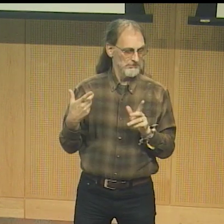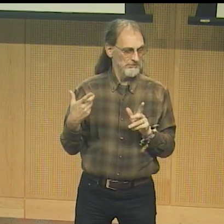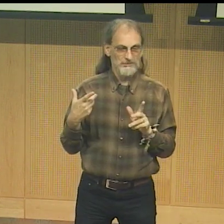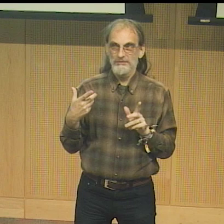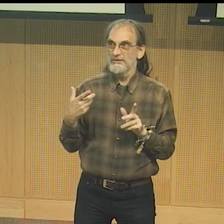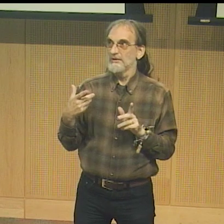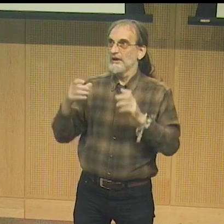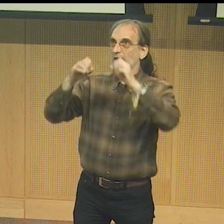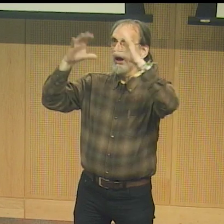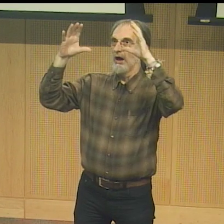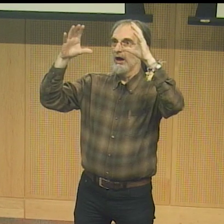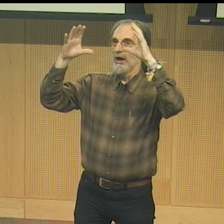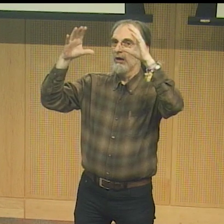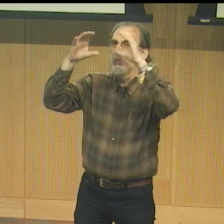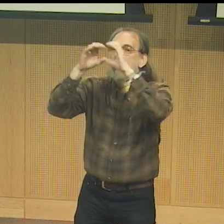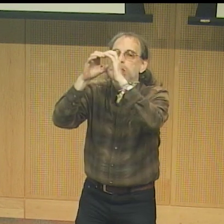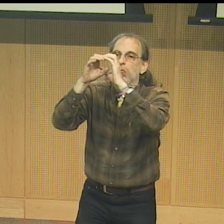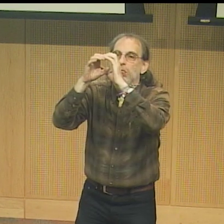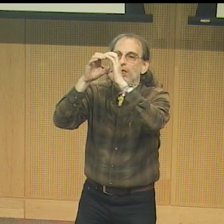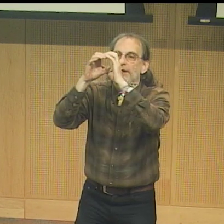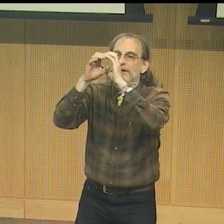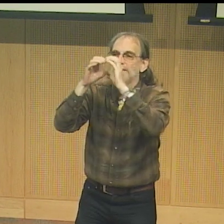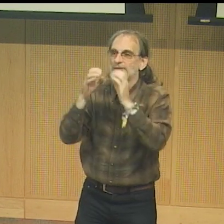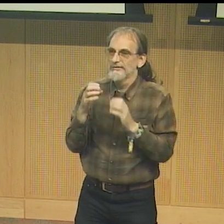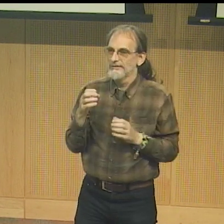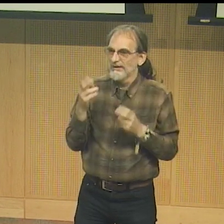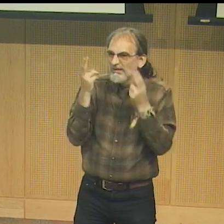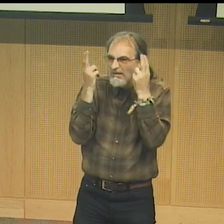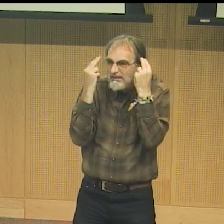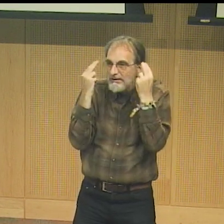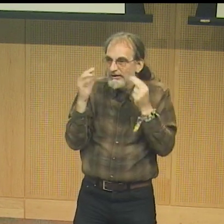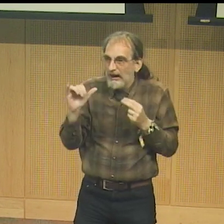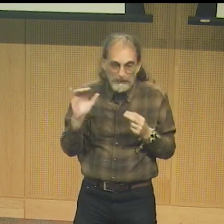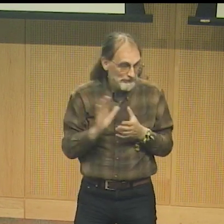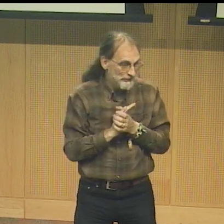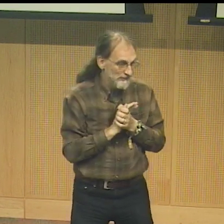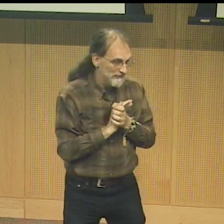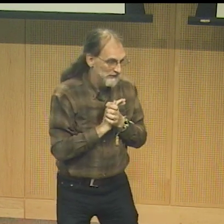But after the spread of oralism, those rights were taken away from us.